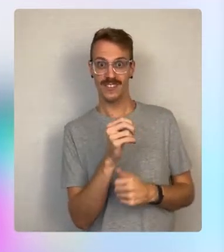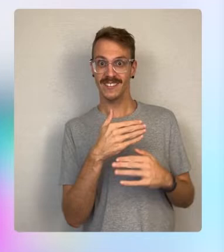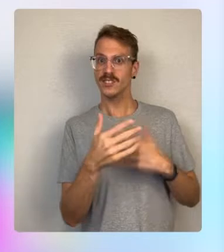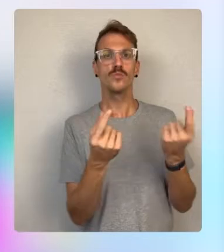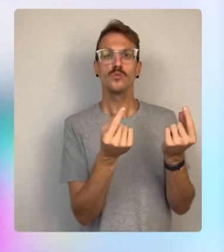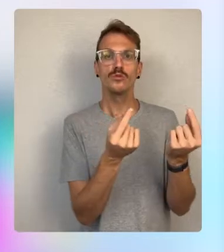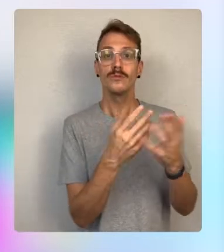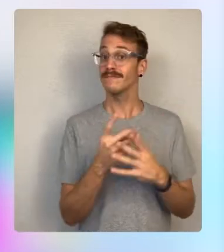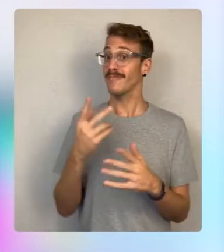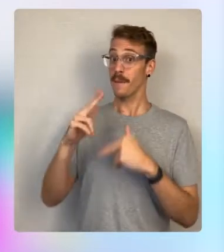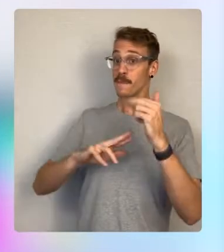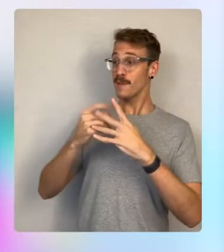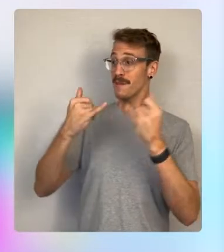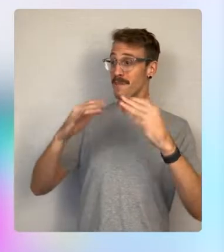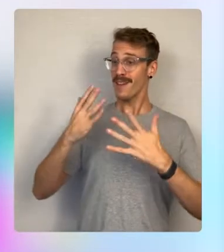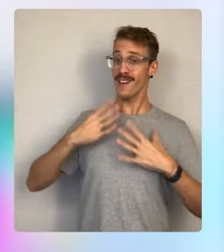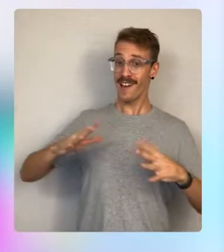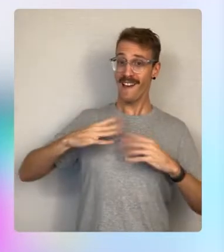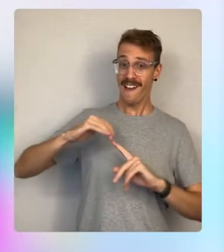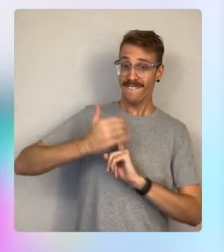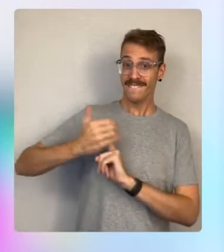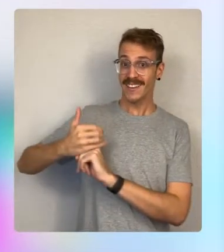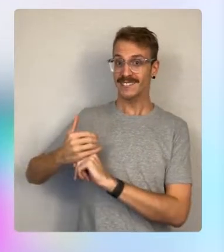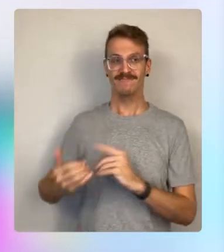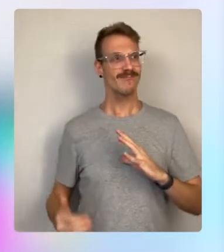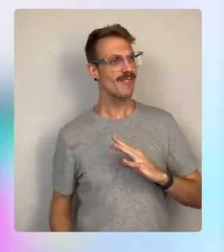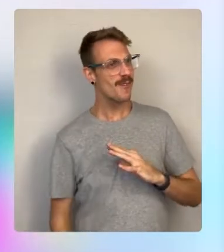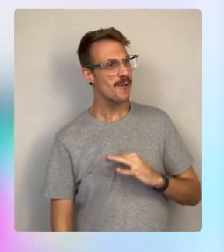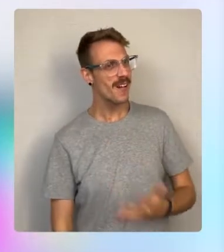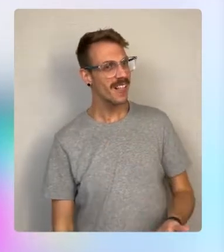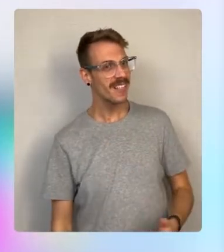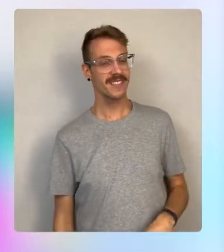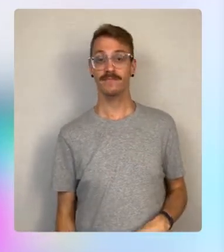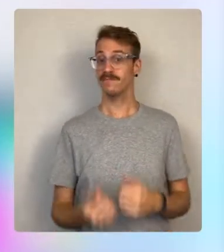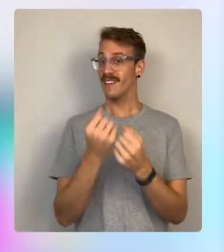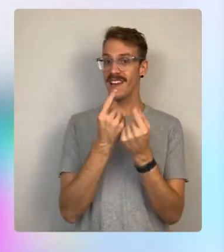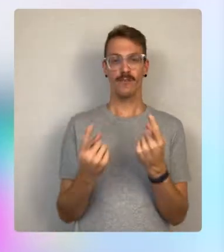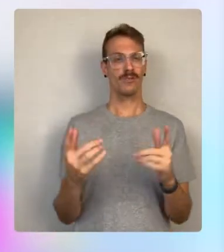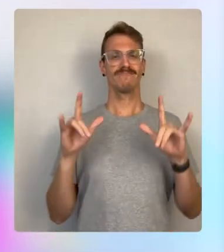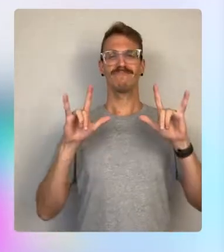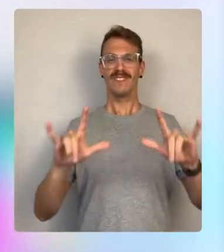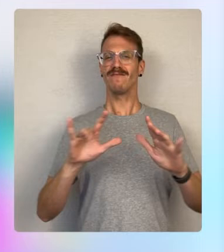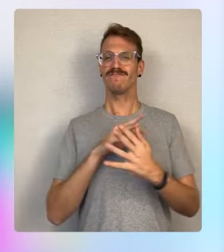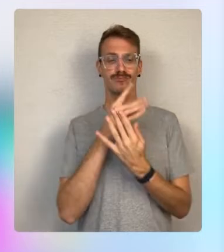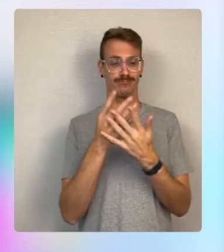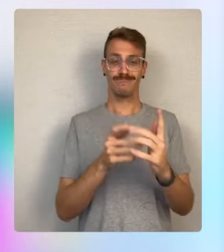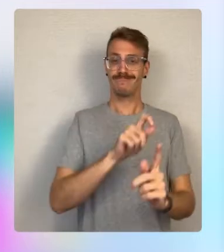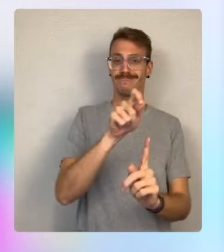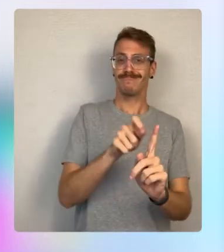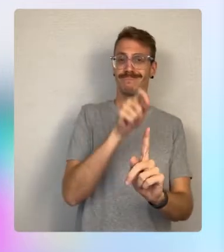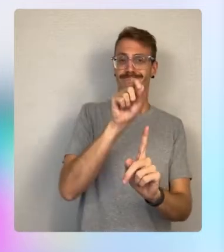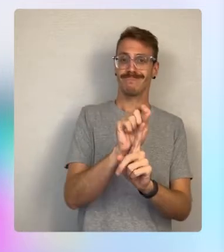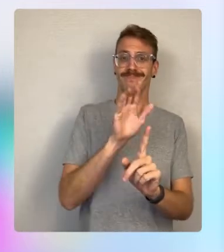I'm working on player outfits. Cool! Everyone loves customizing their avatars.